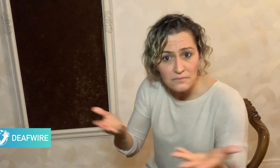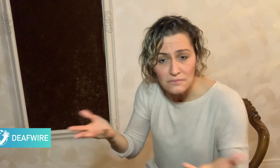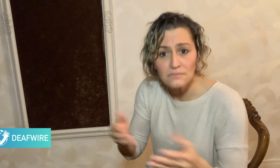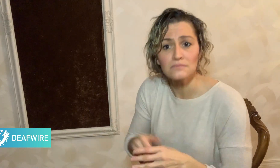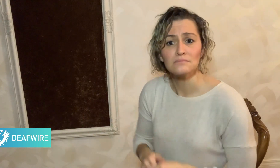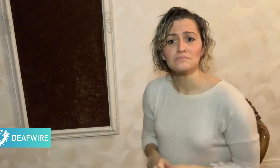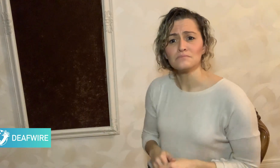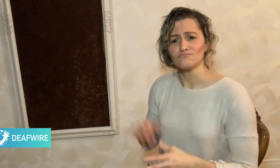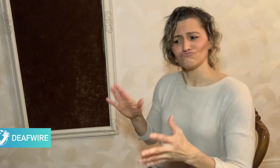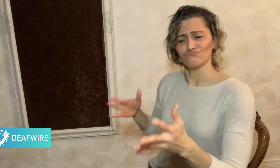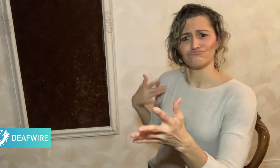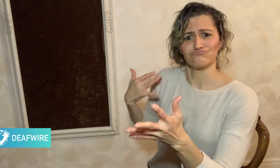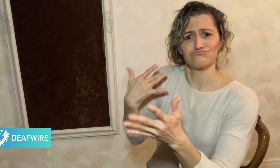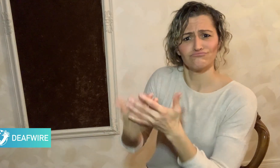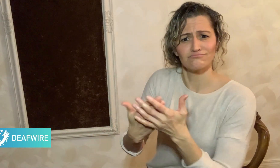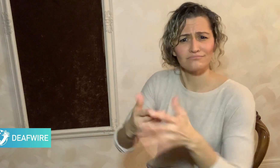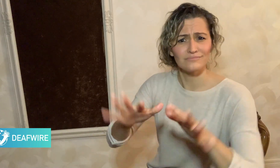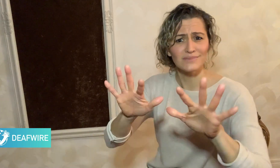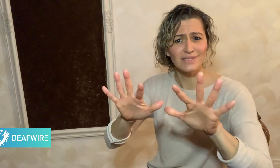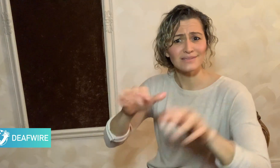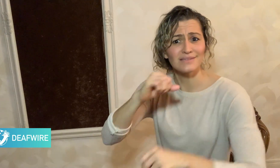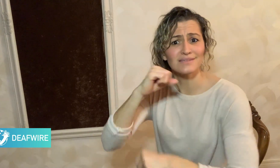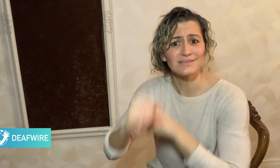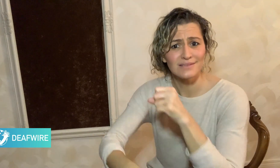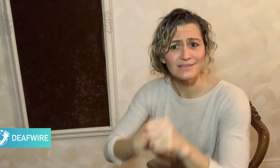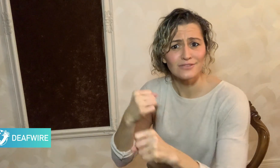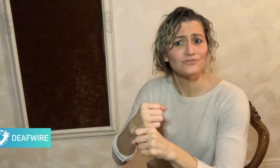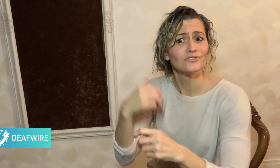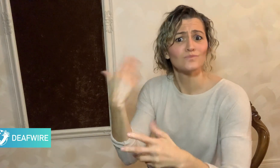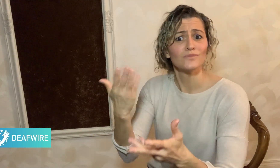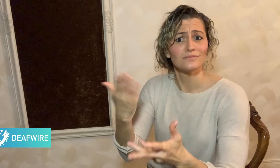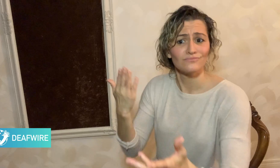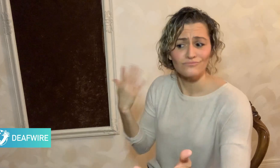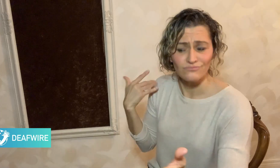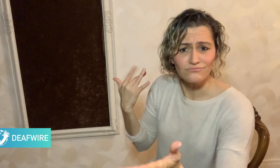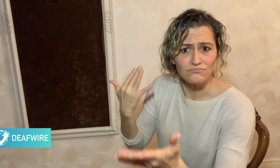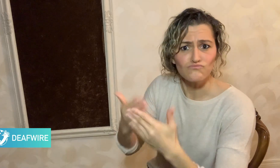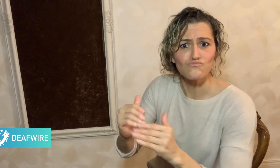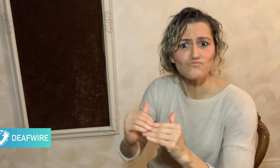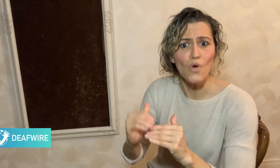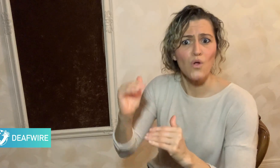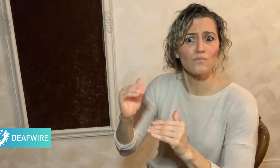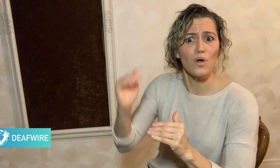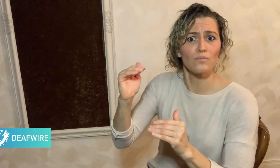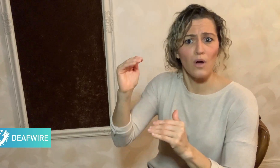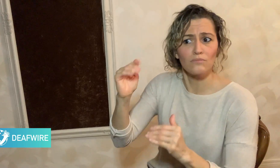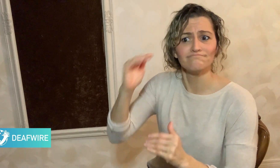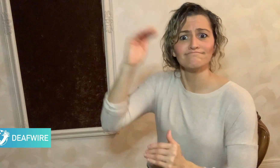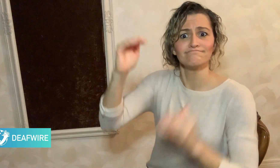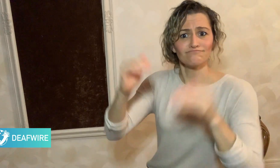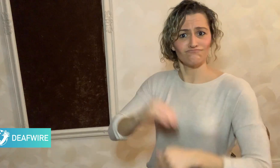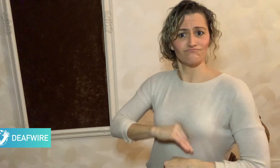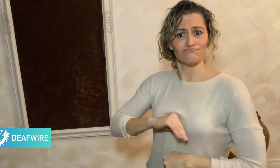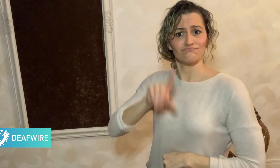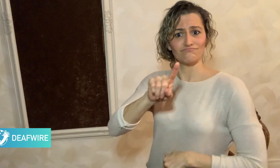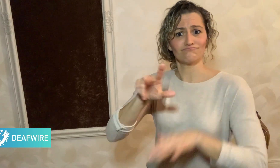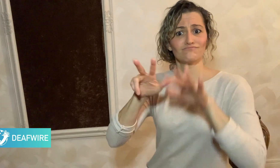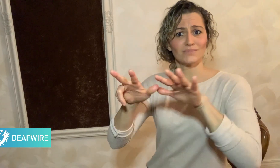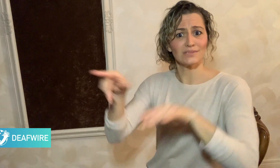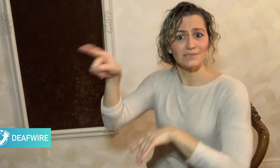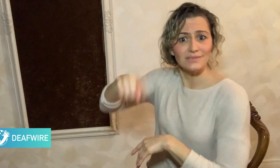Over the past decade, more adults are getting CIs,